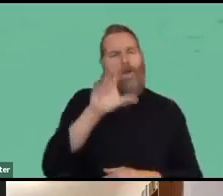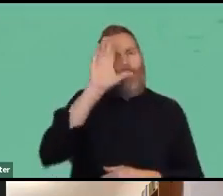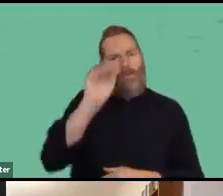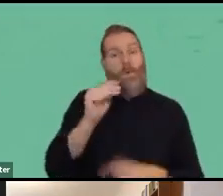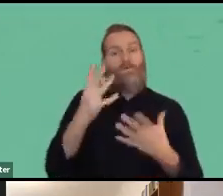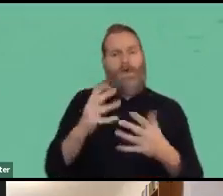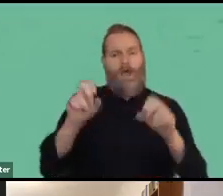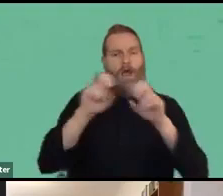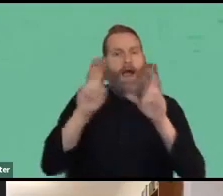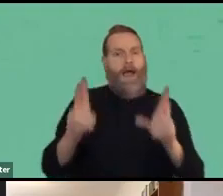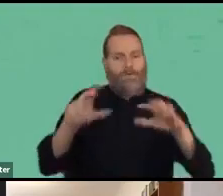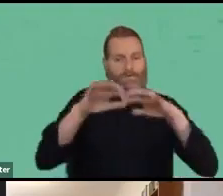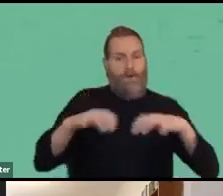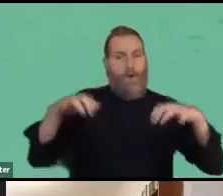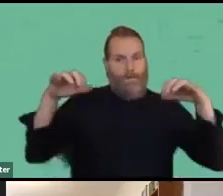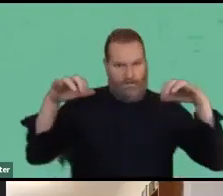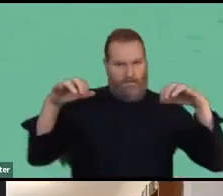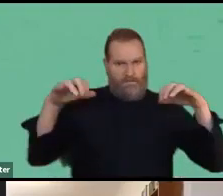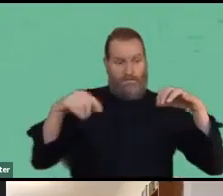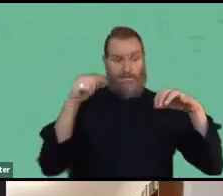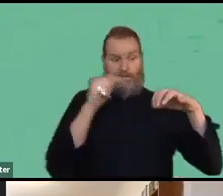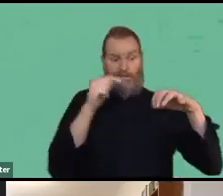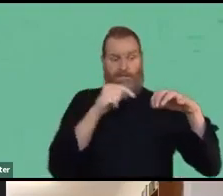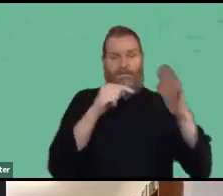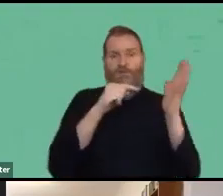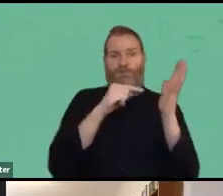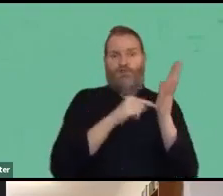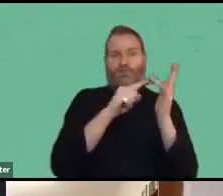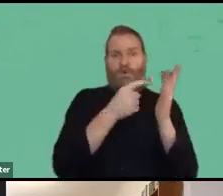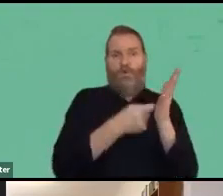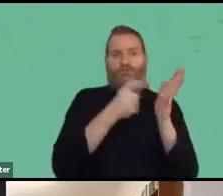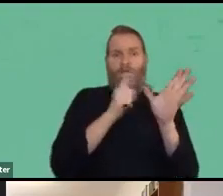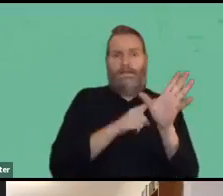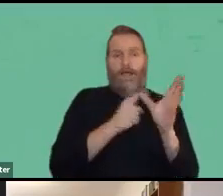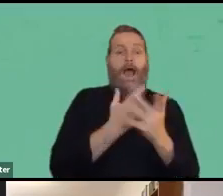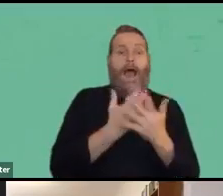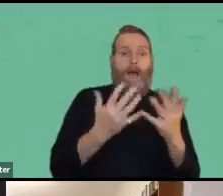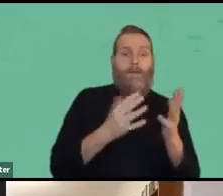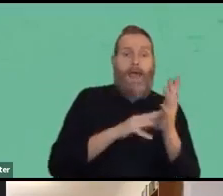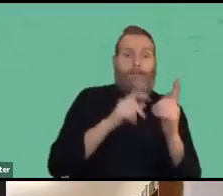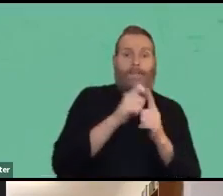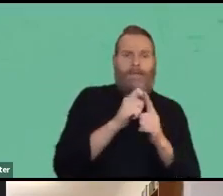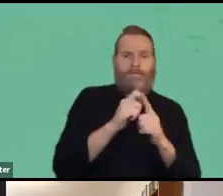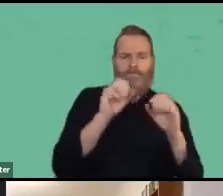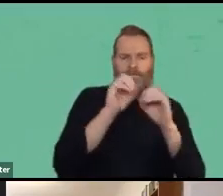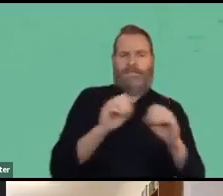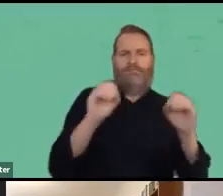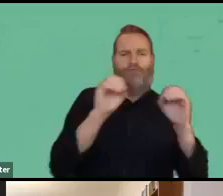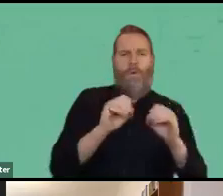and the junior Tory minister who was left to respond on behalf of her party tried to robustly